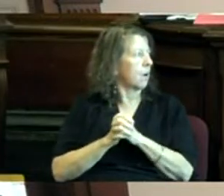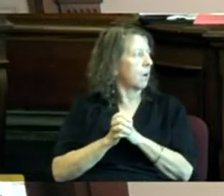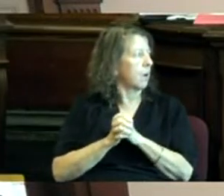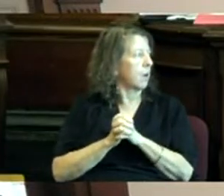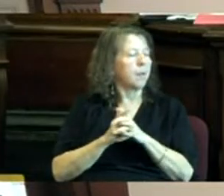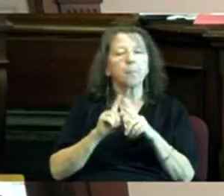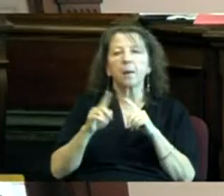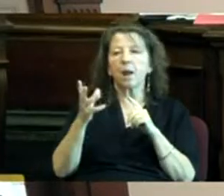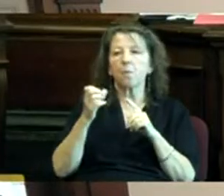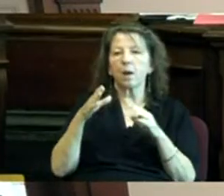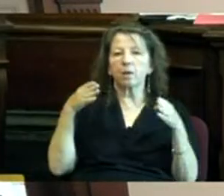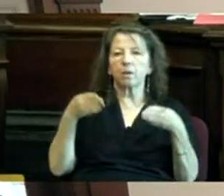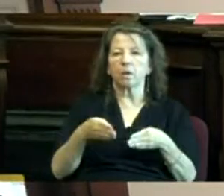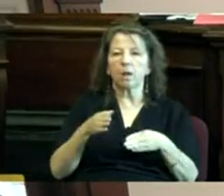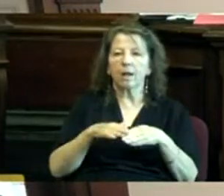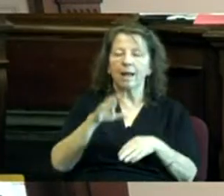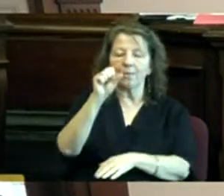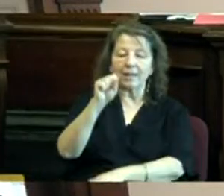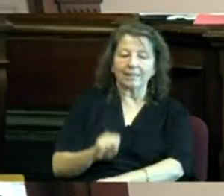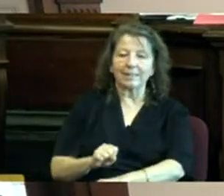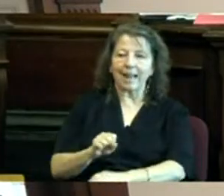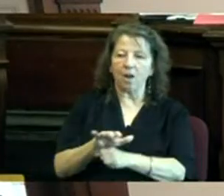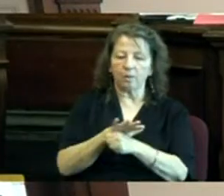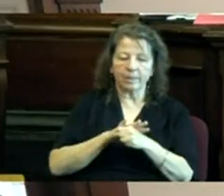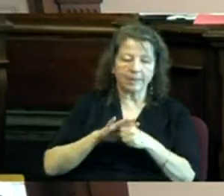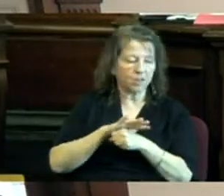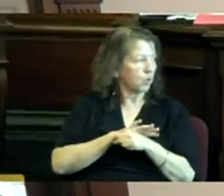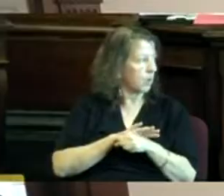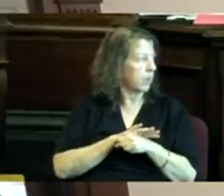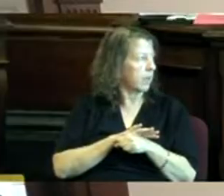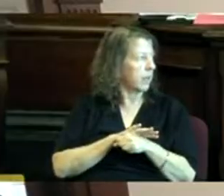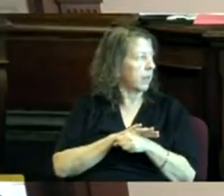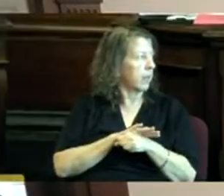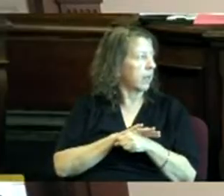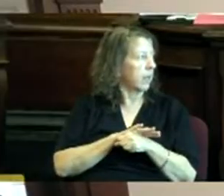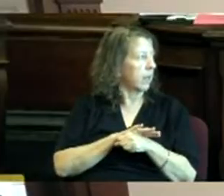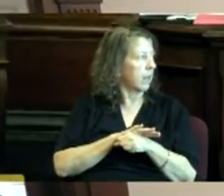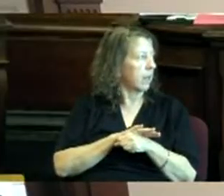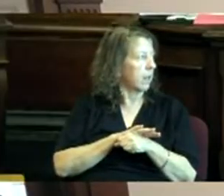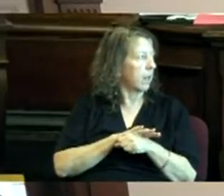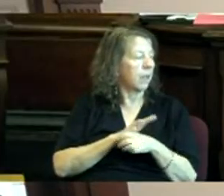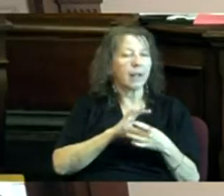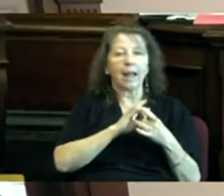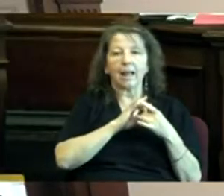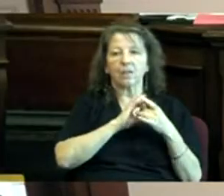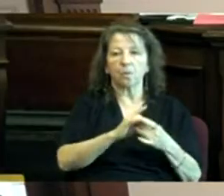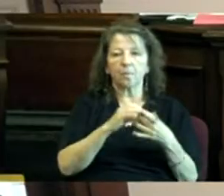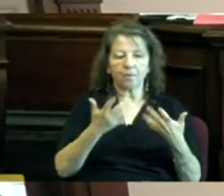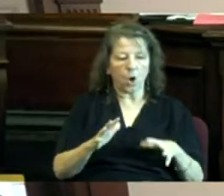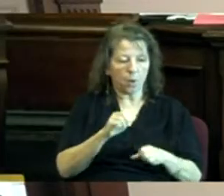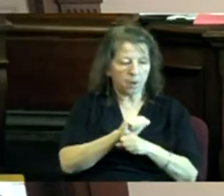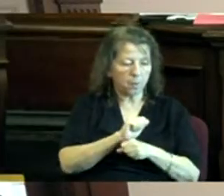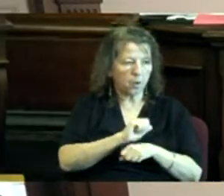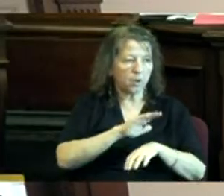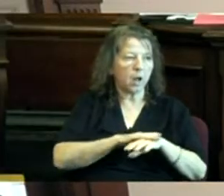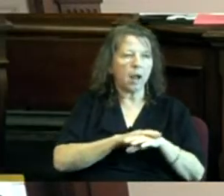Patterson as we worked on our projects together in tandem. But I would like to speak more to